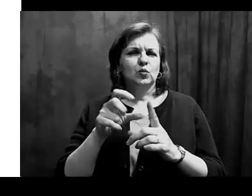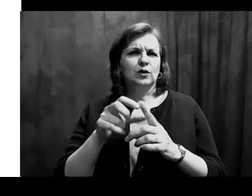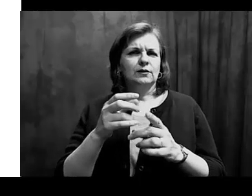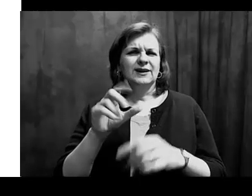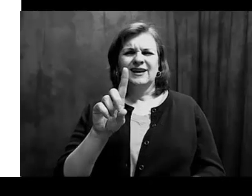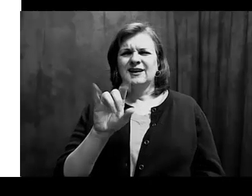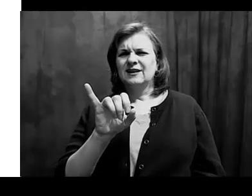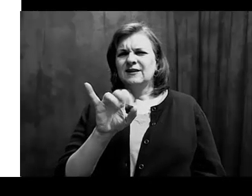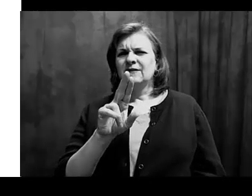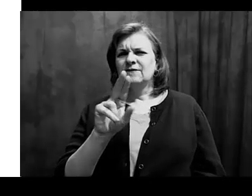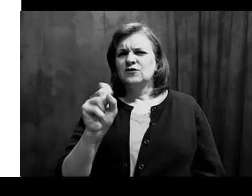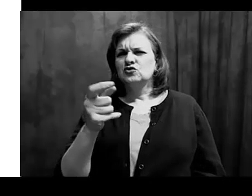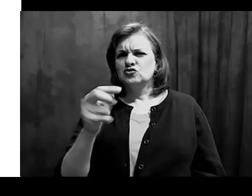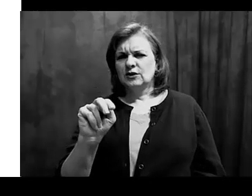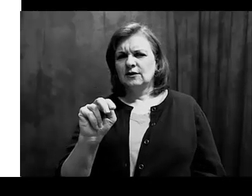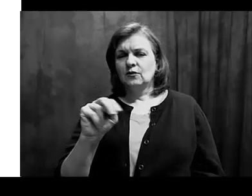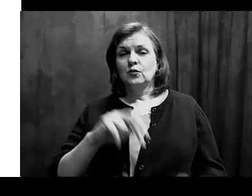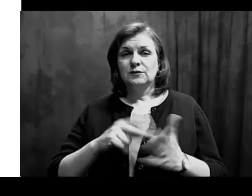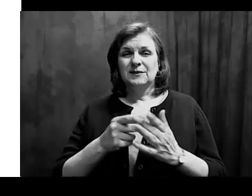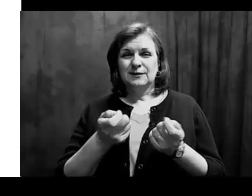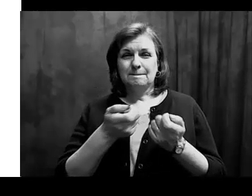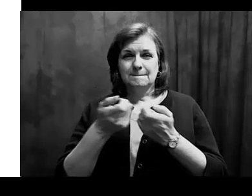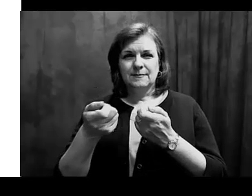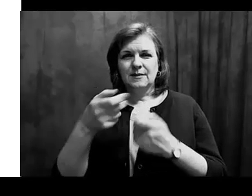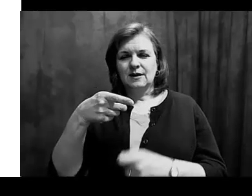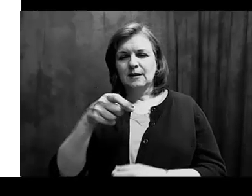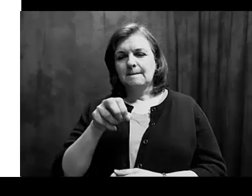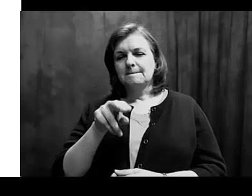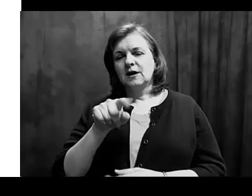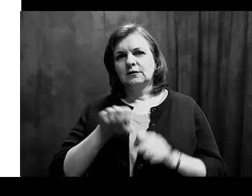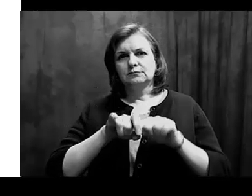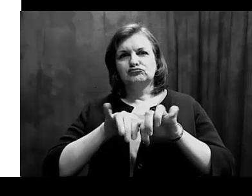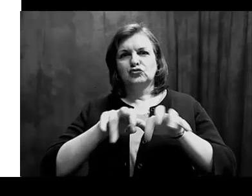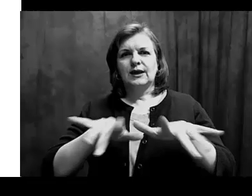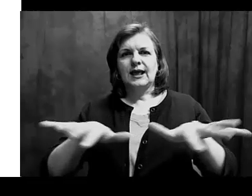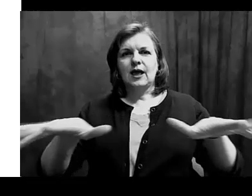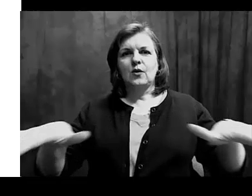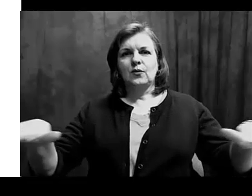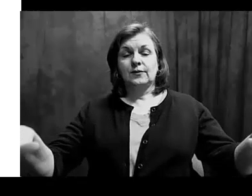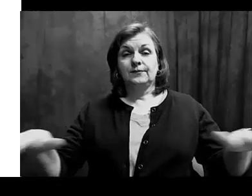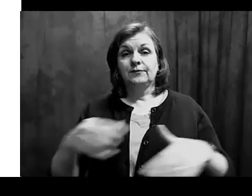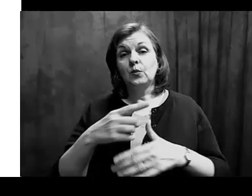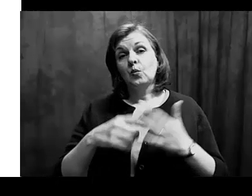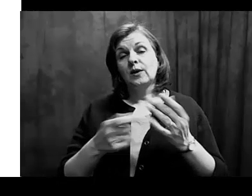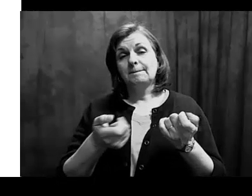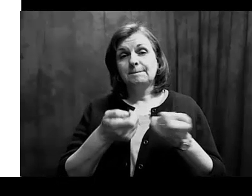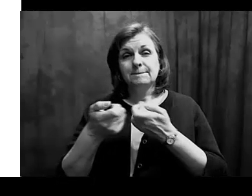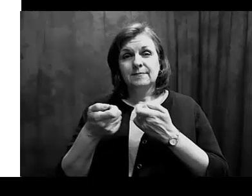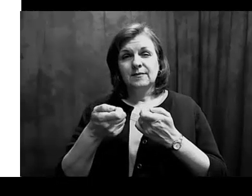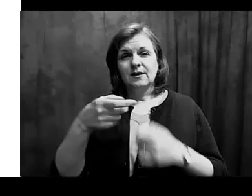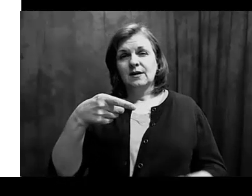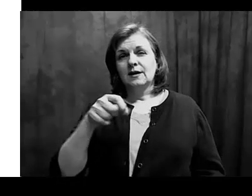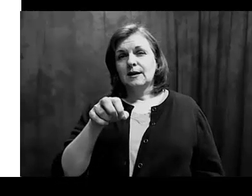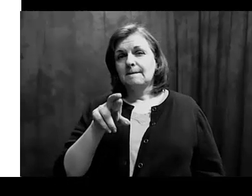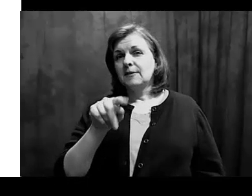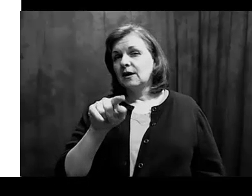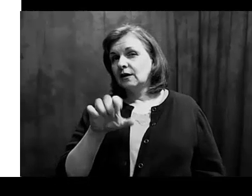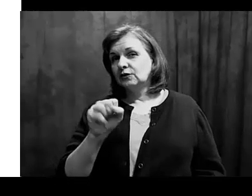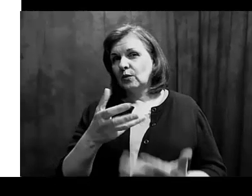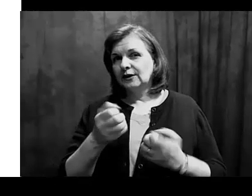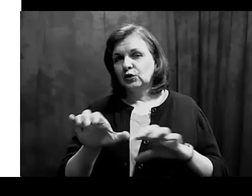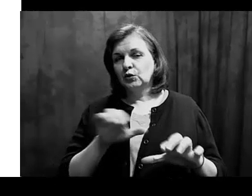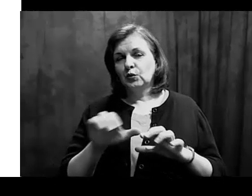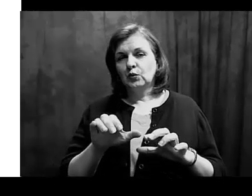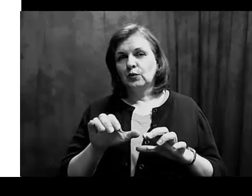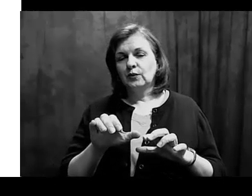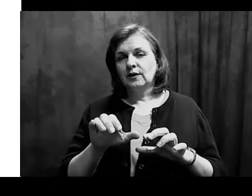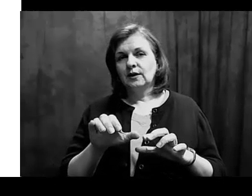we look at passive transport many of you may know this term diffusion - so this is essentially just the spreading out of particles